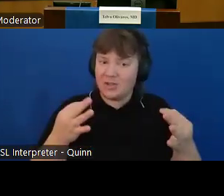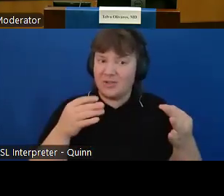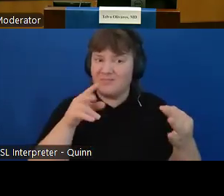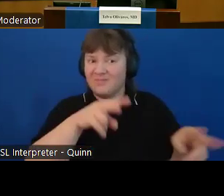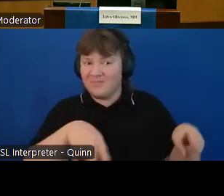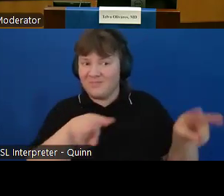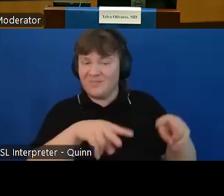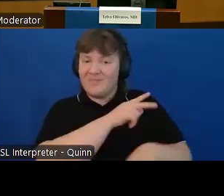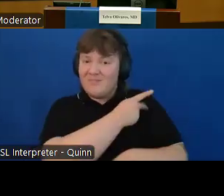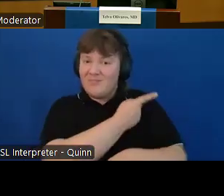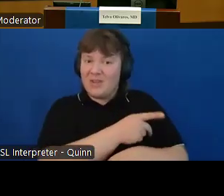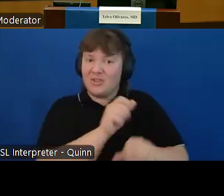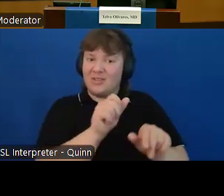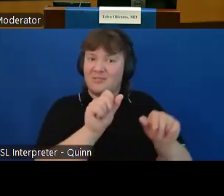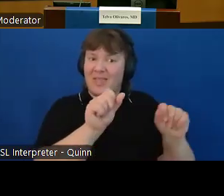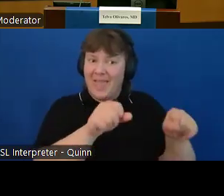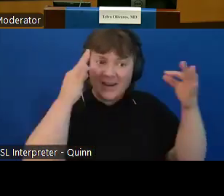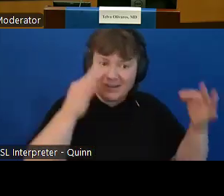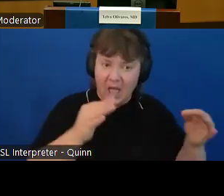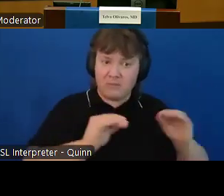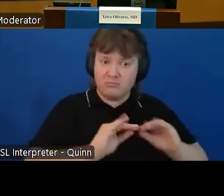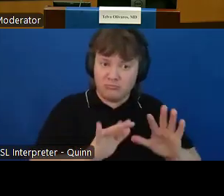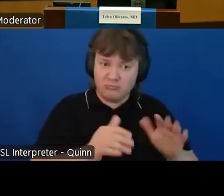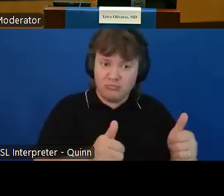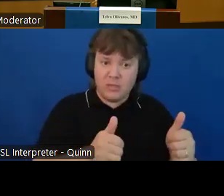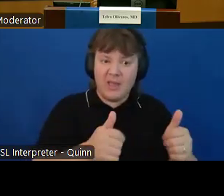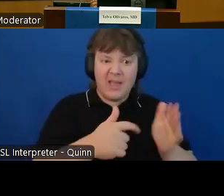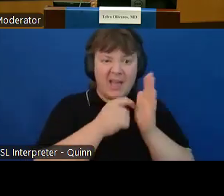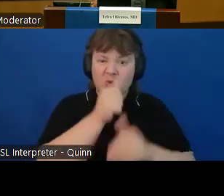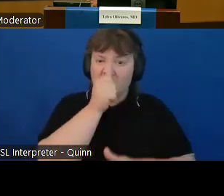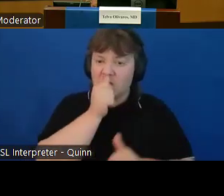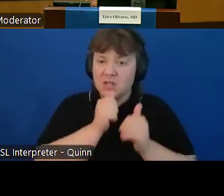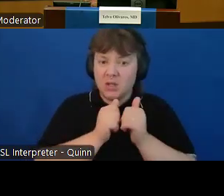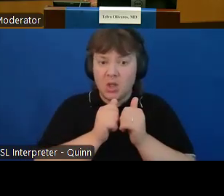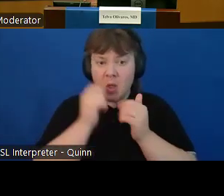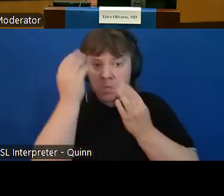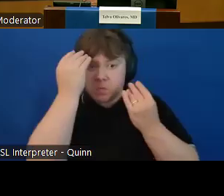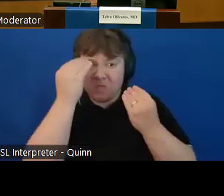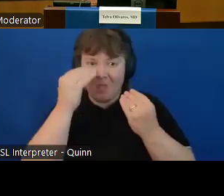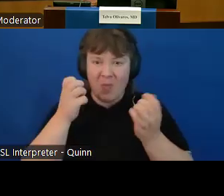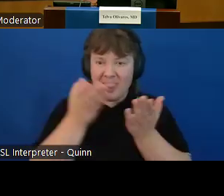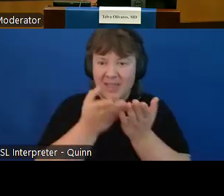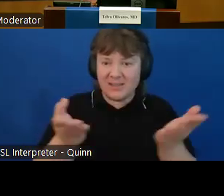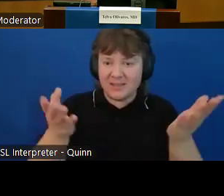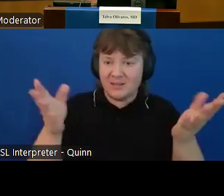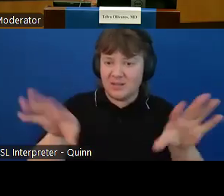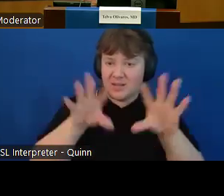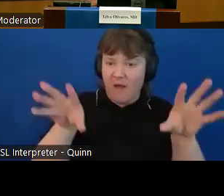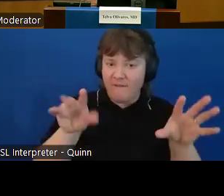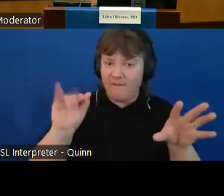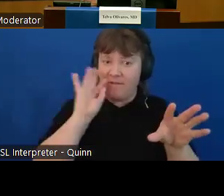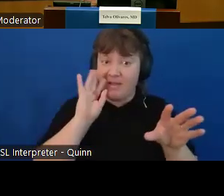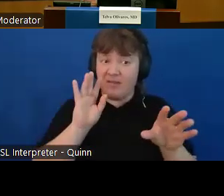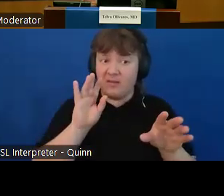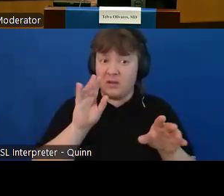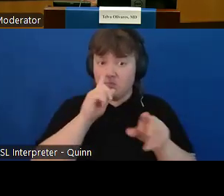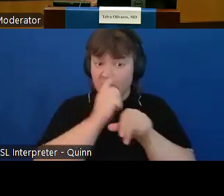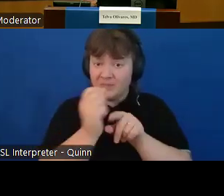capacity. um has to deal with all of this stuff and figure out how it may or may not be impacting